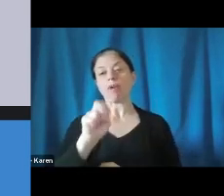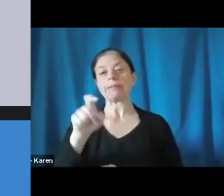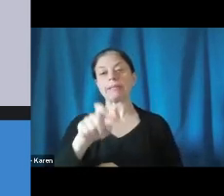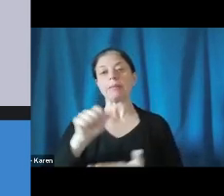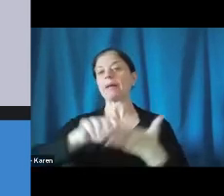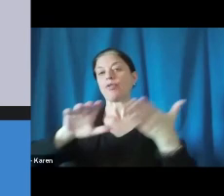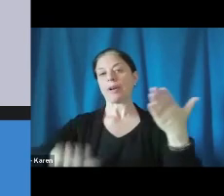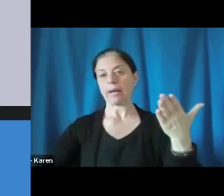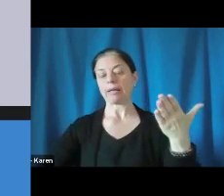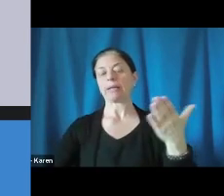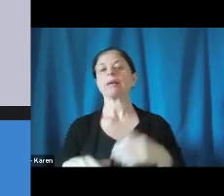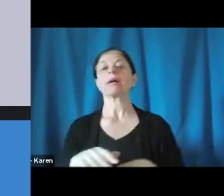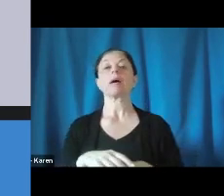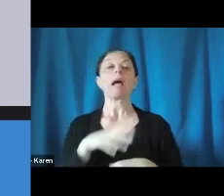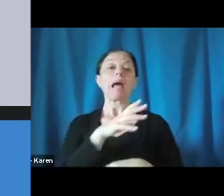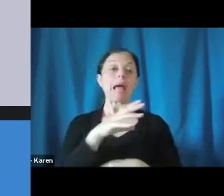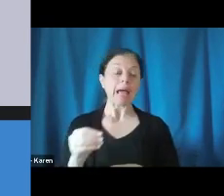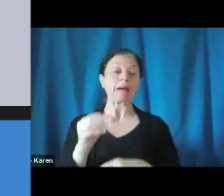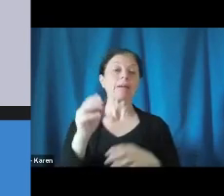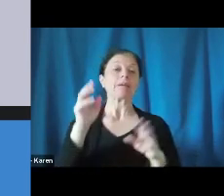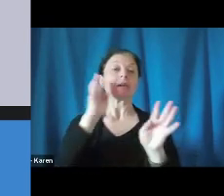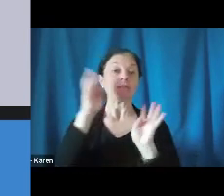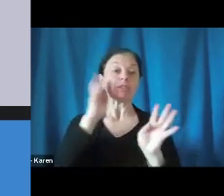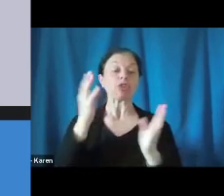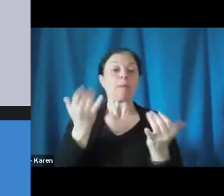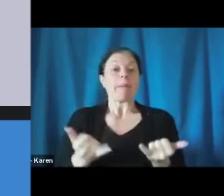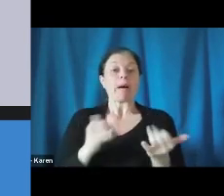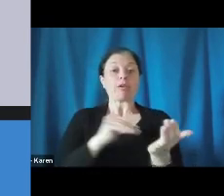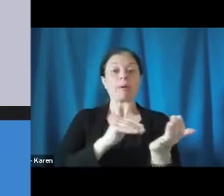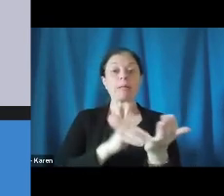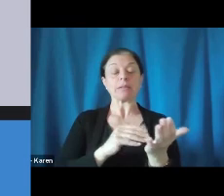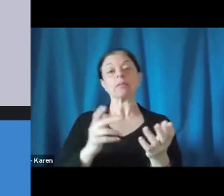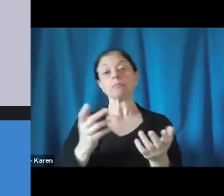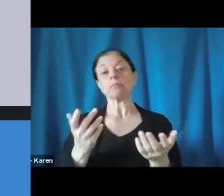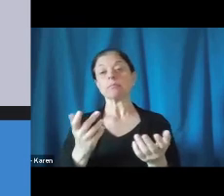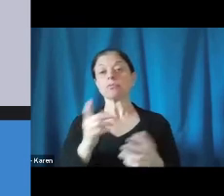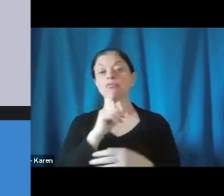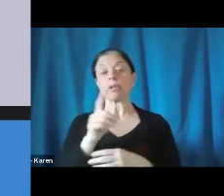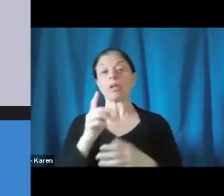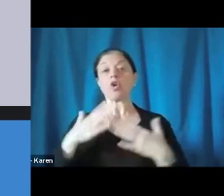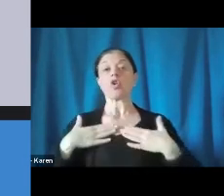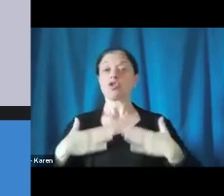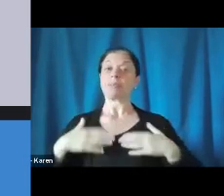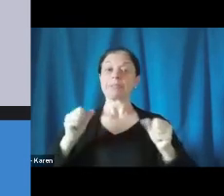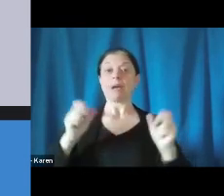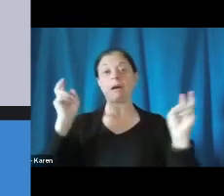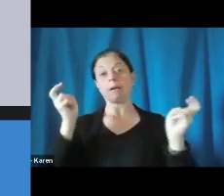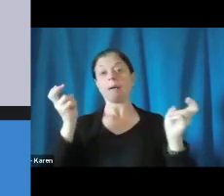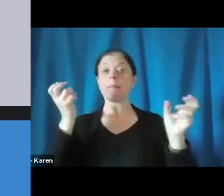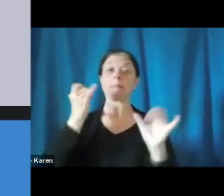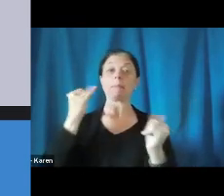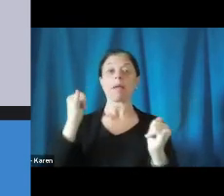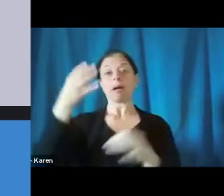negative aspect of the human race that needed to be eradicated and that even with the invention of modern medicine